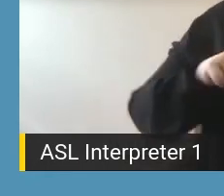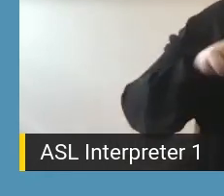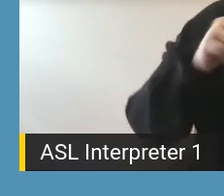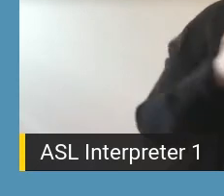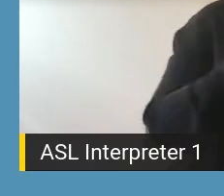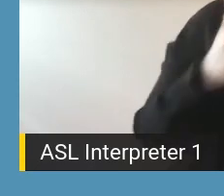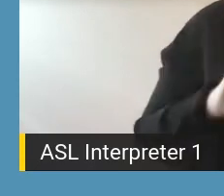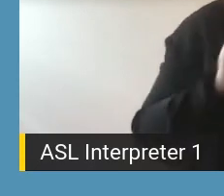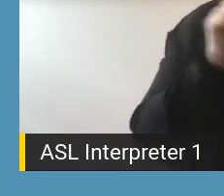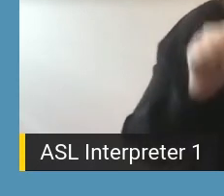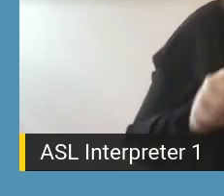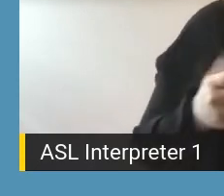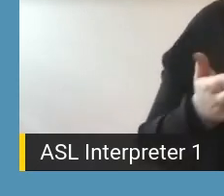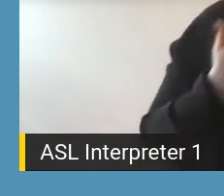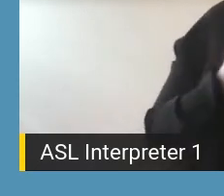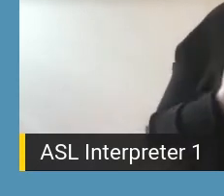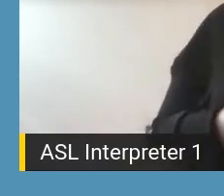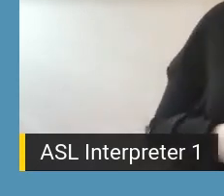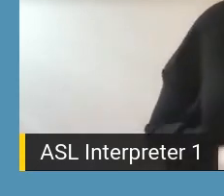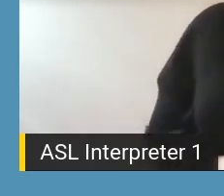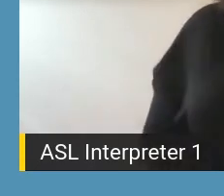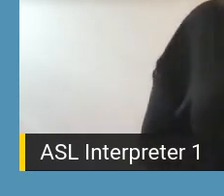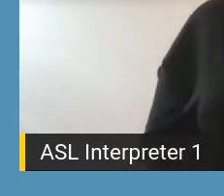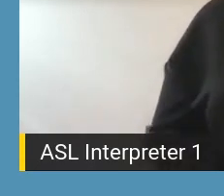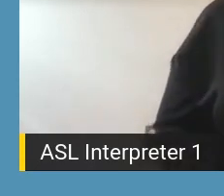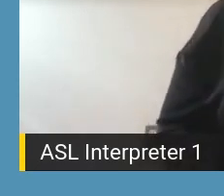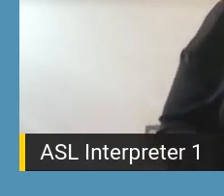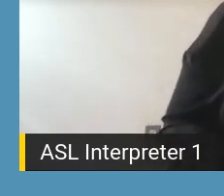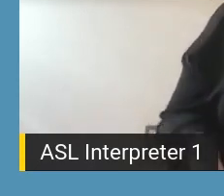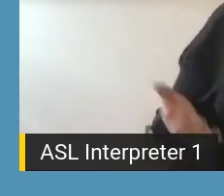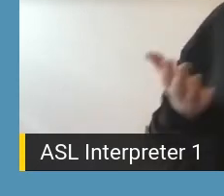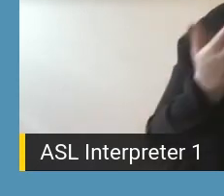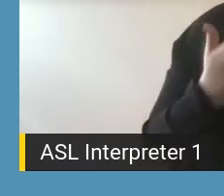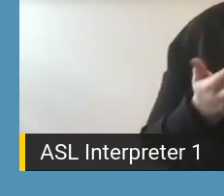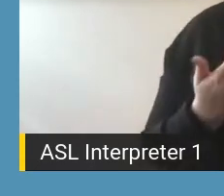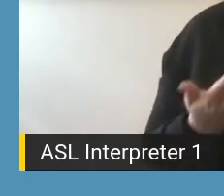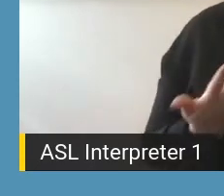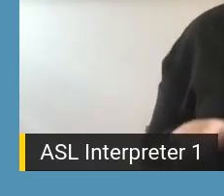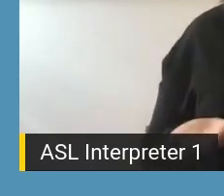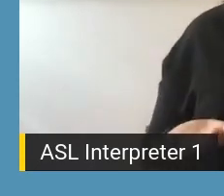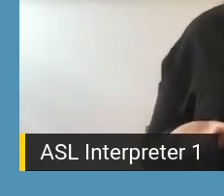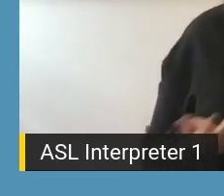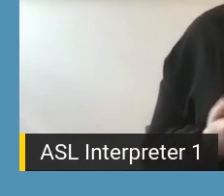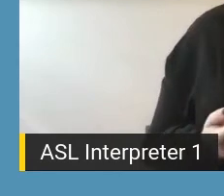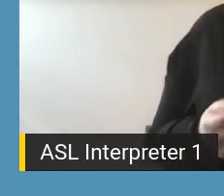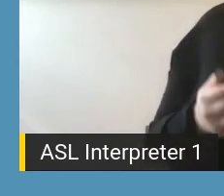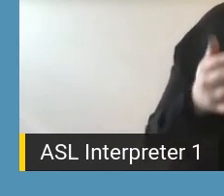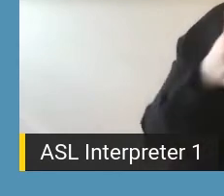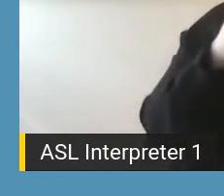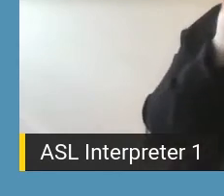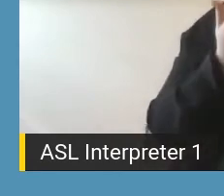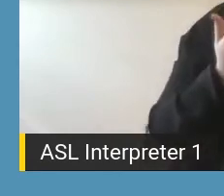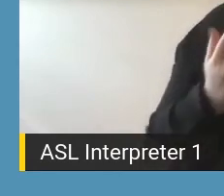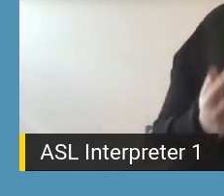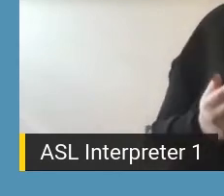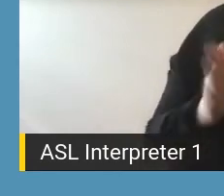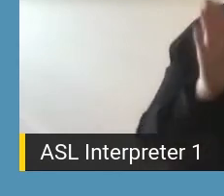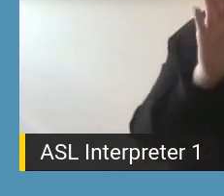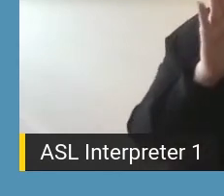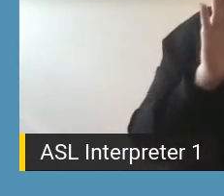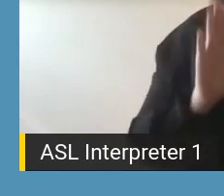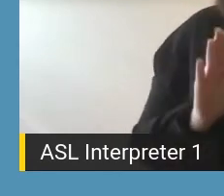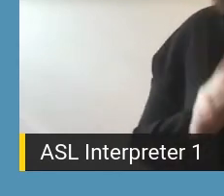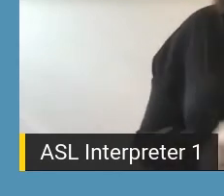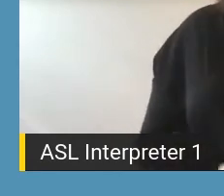reason. Again, so your options are a cheaper automated AI transcription like Temi, TEMI,